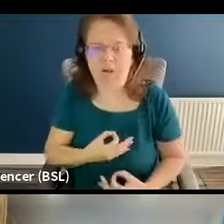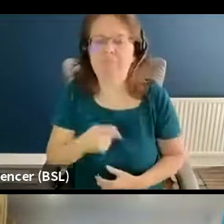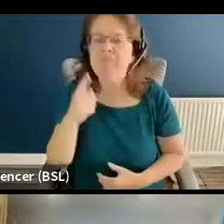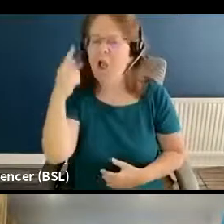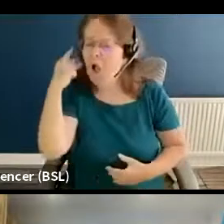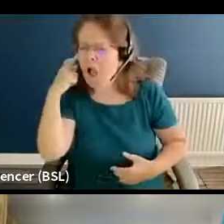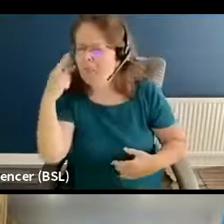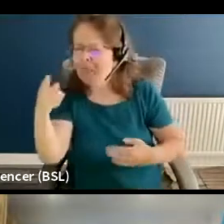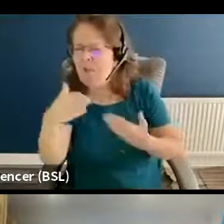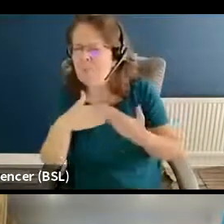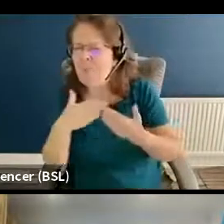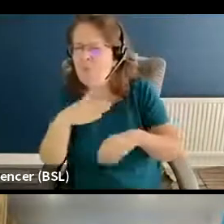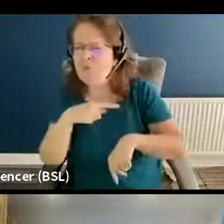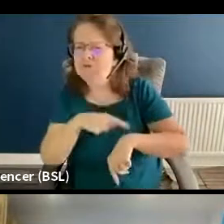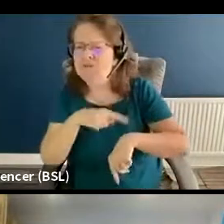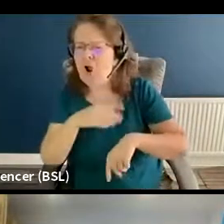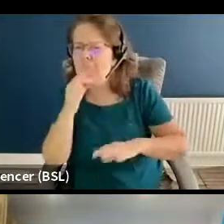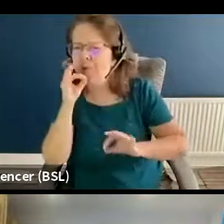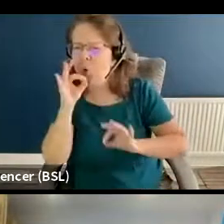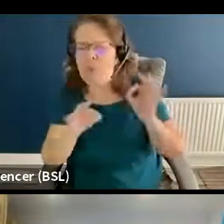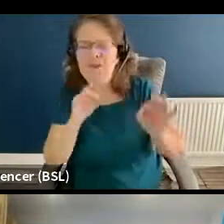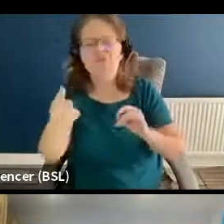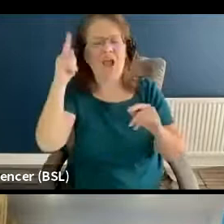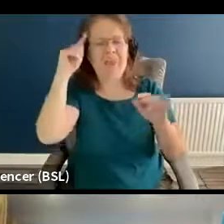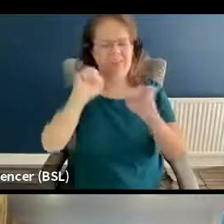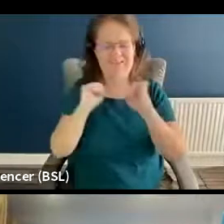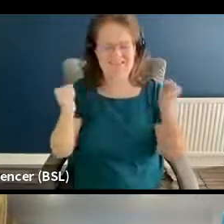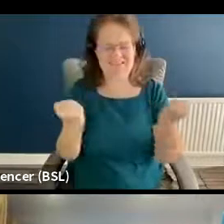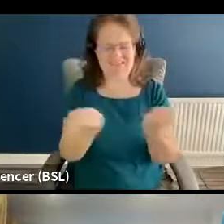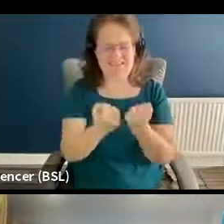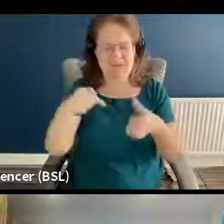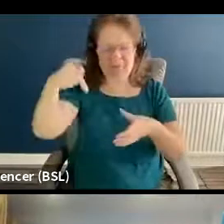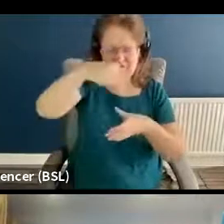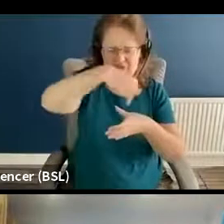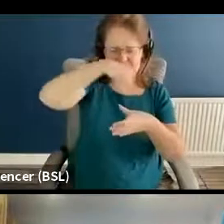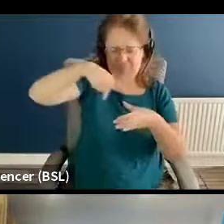interesting point, which is around the makeup of teams and making sure that your teams are diverse